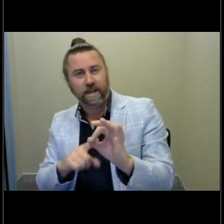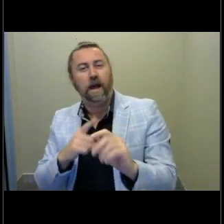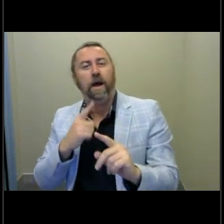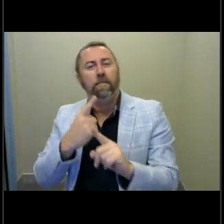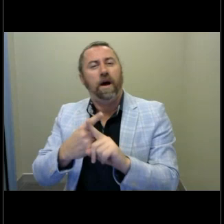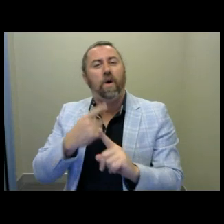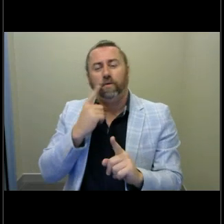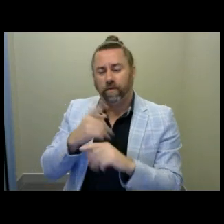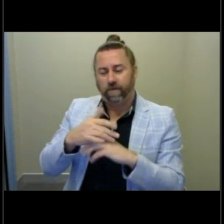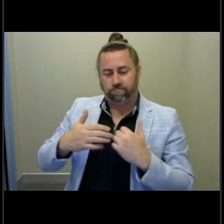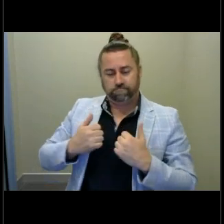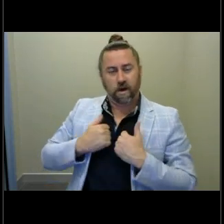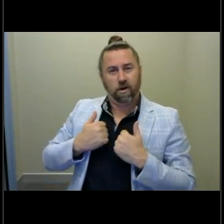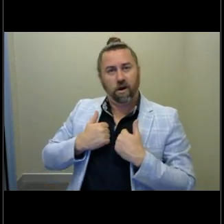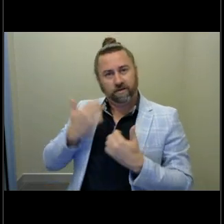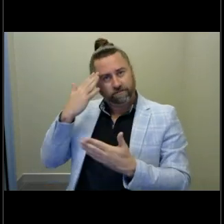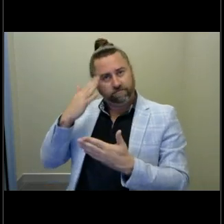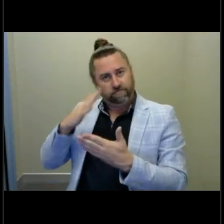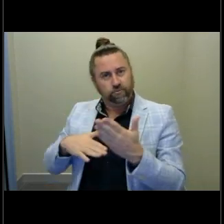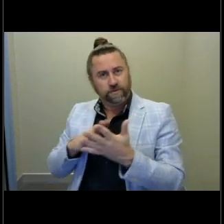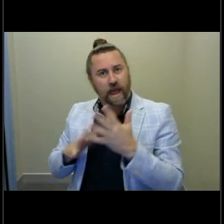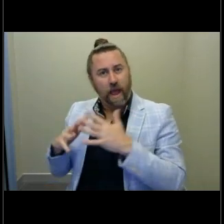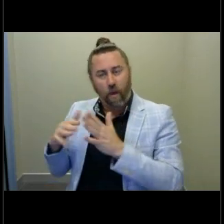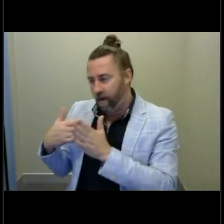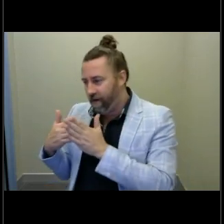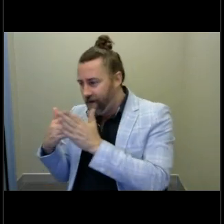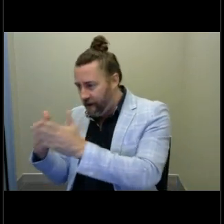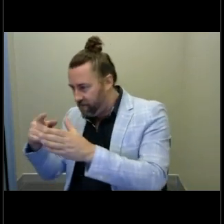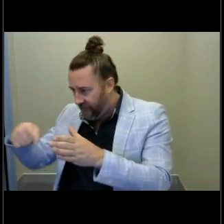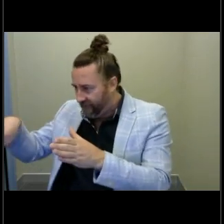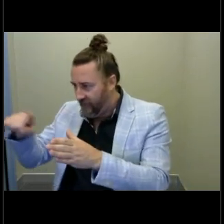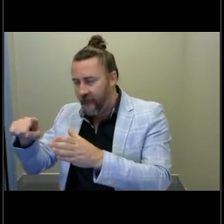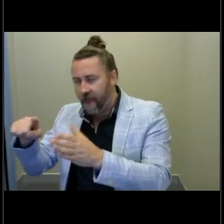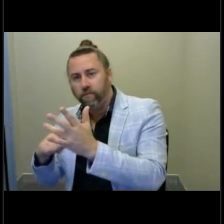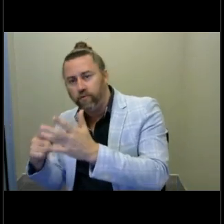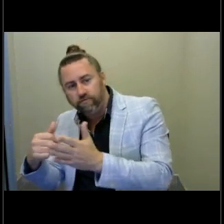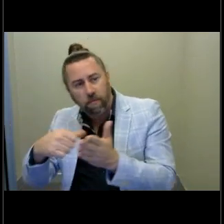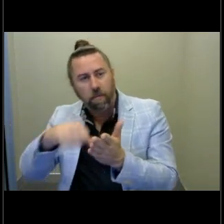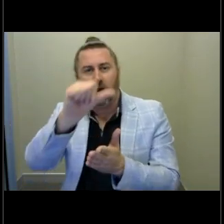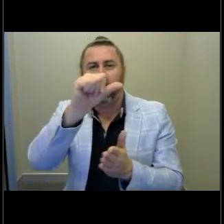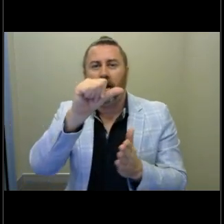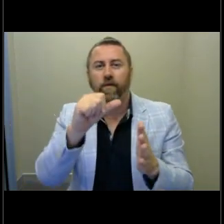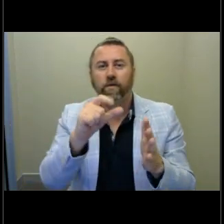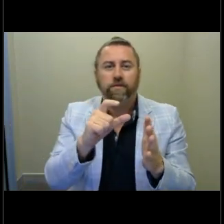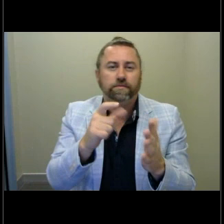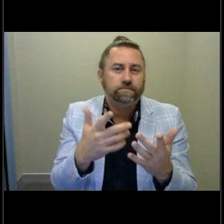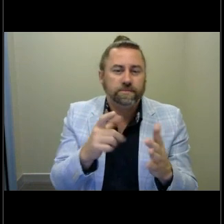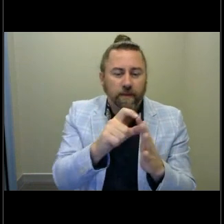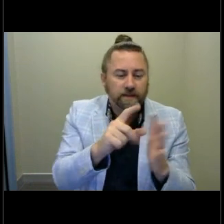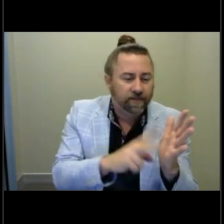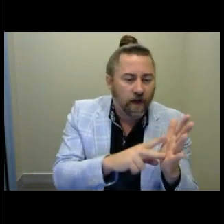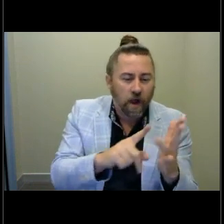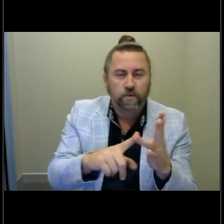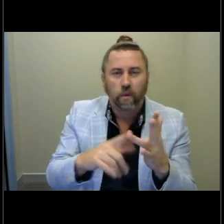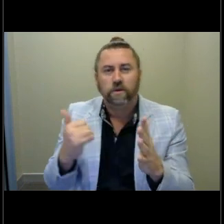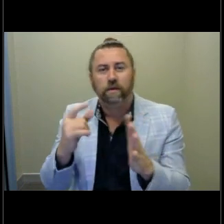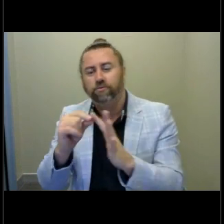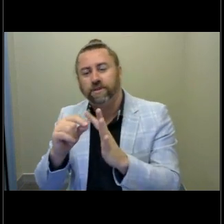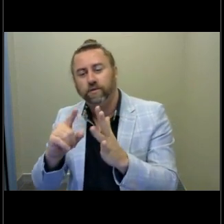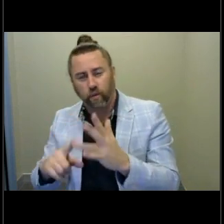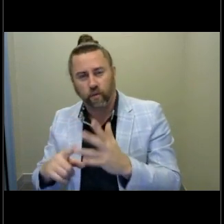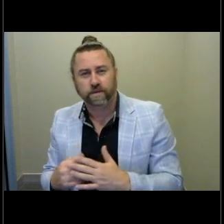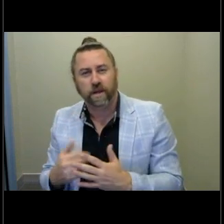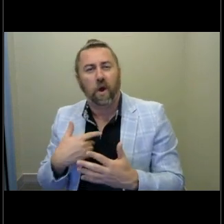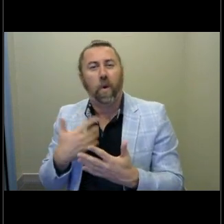for domestic violence orders which has been in Queensland and mainly mostly in Brisbane.